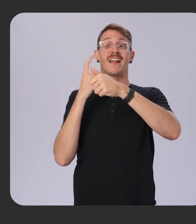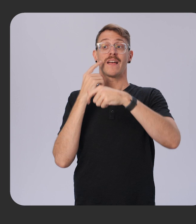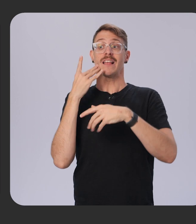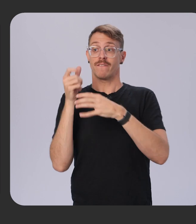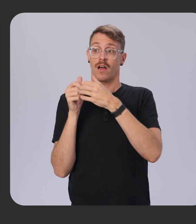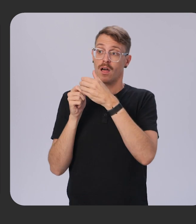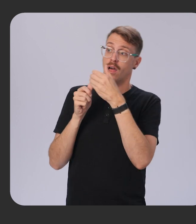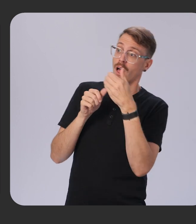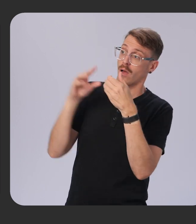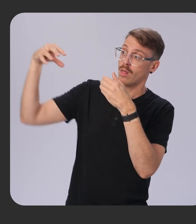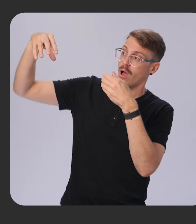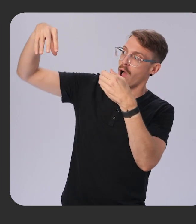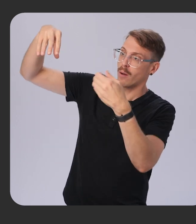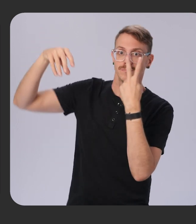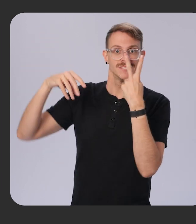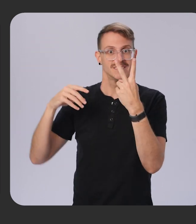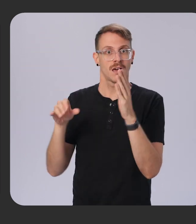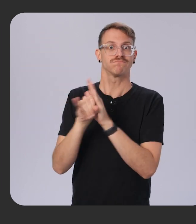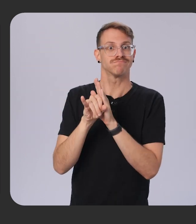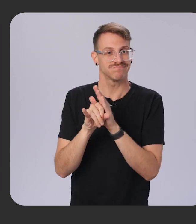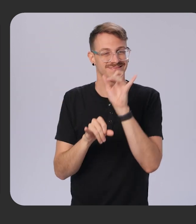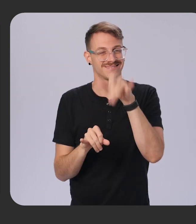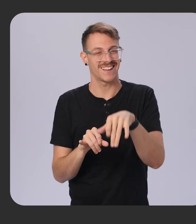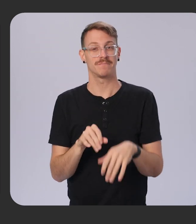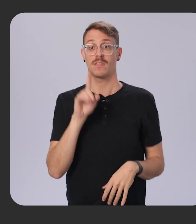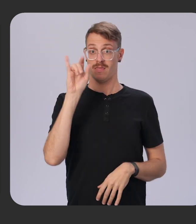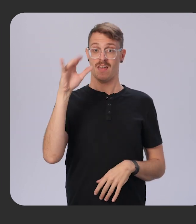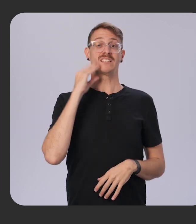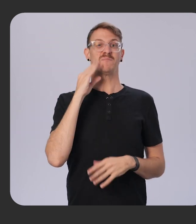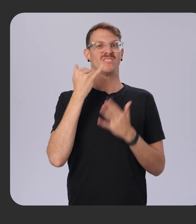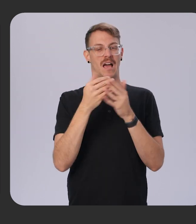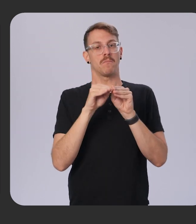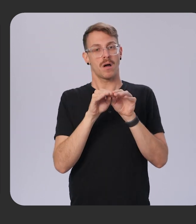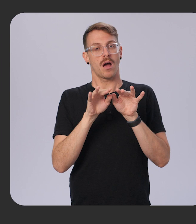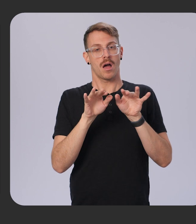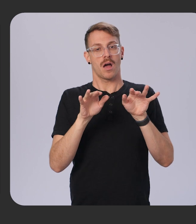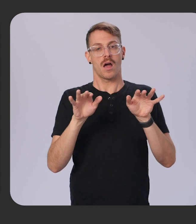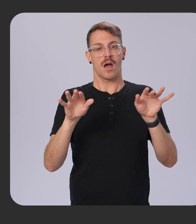once it should come into view. This experience is currently rolling out in Google Maps,